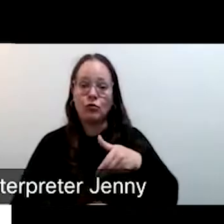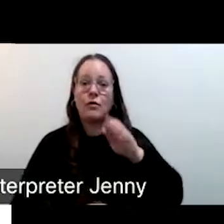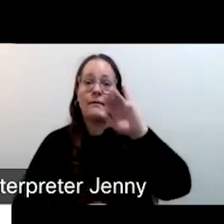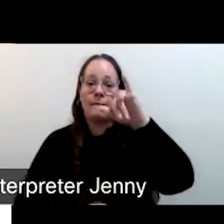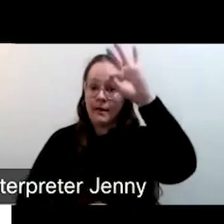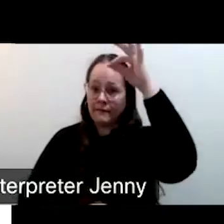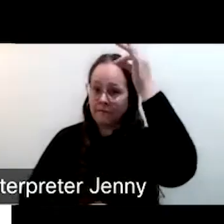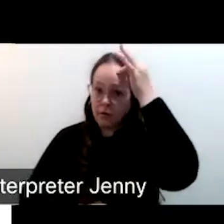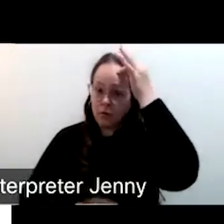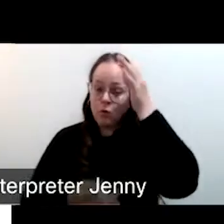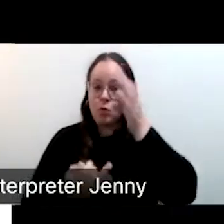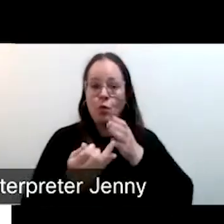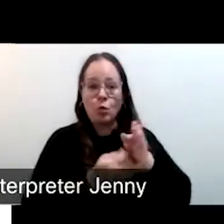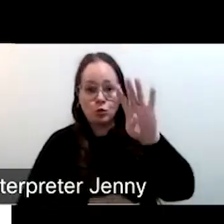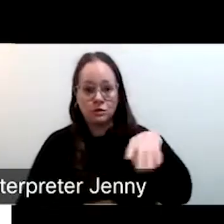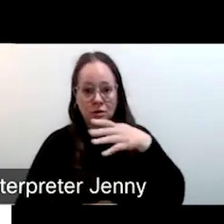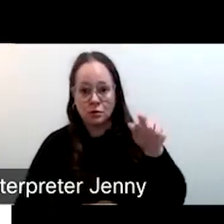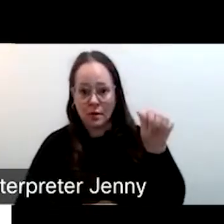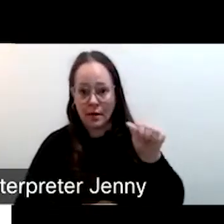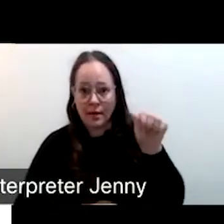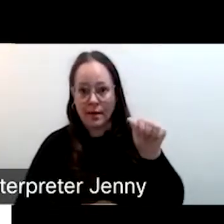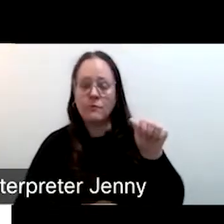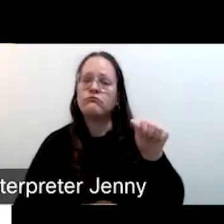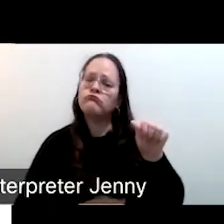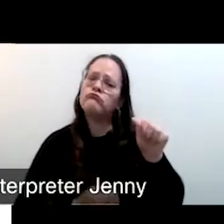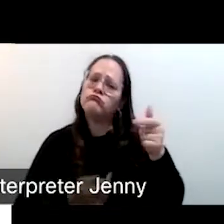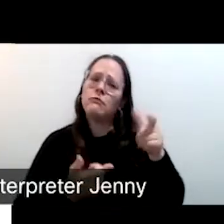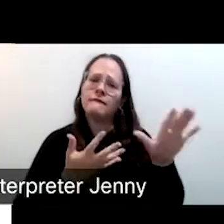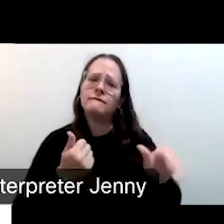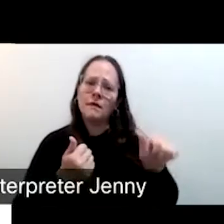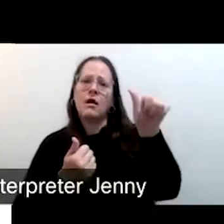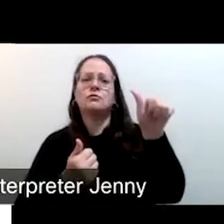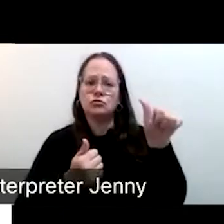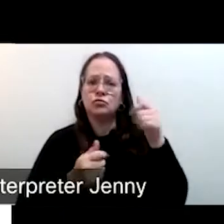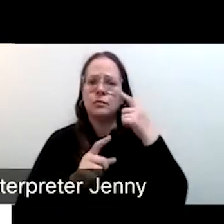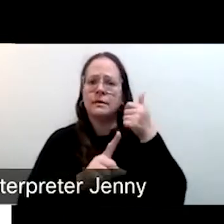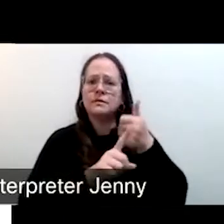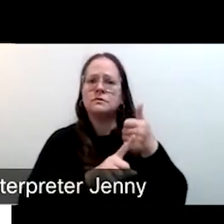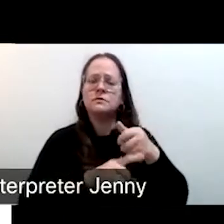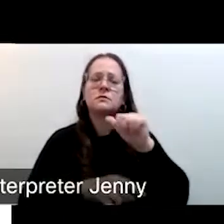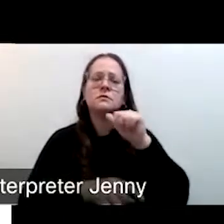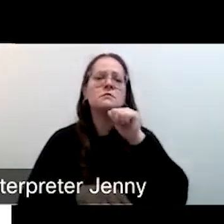through Schedule A may be faster as it is a noncompetitive hiring pathway.